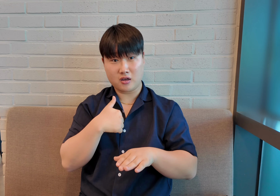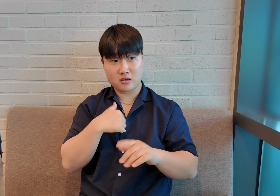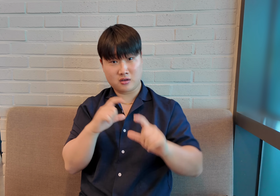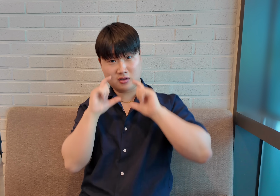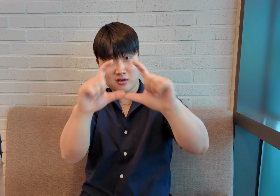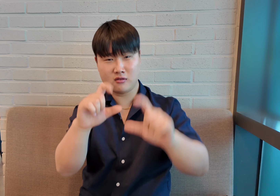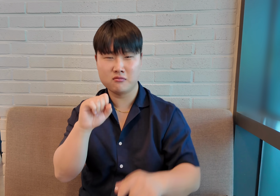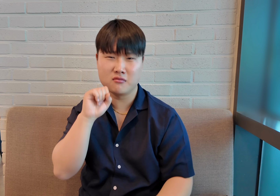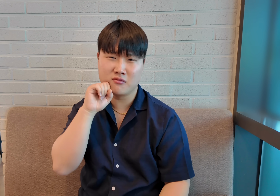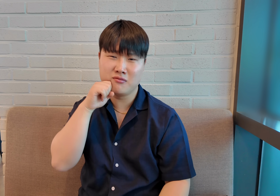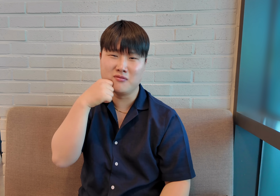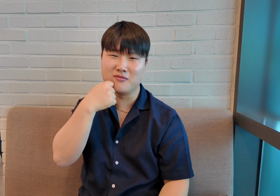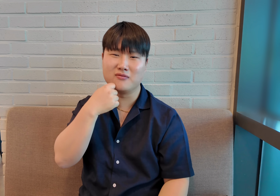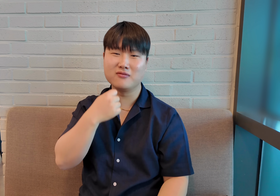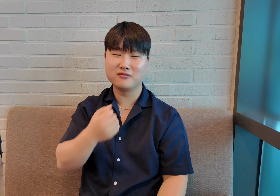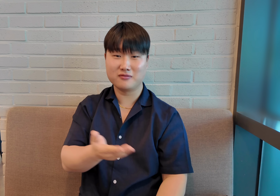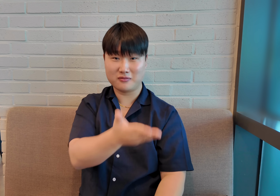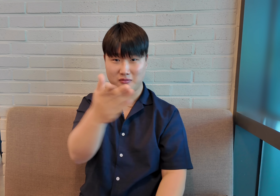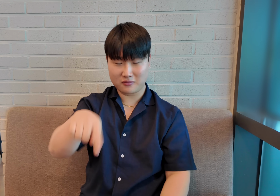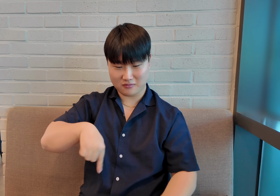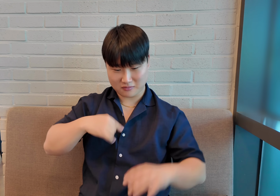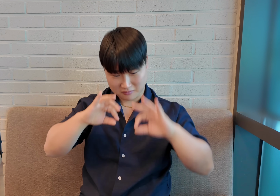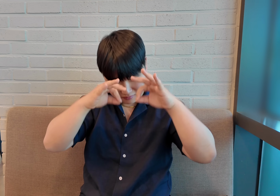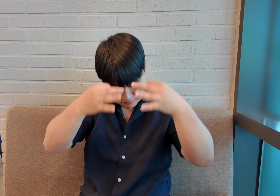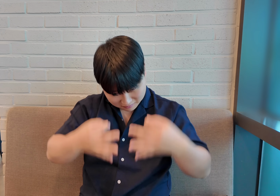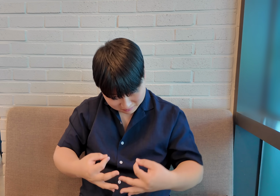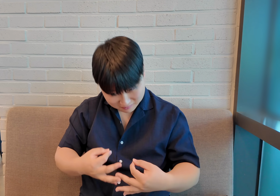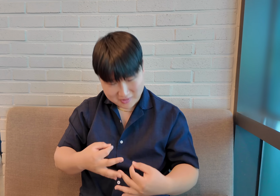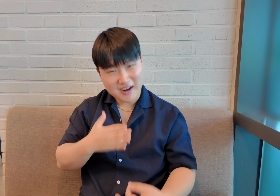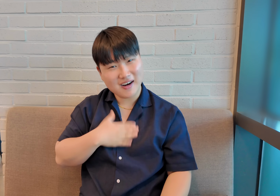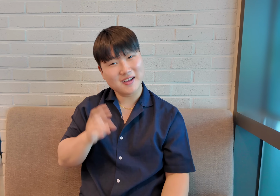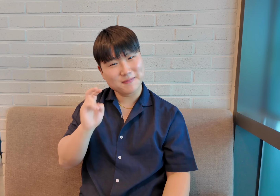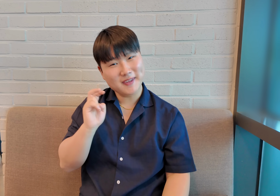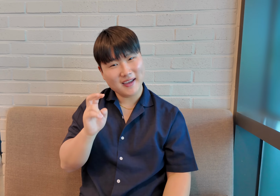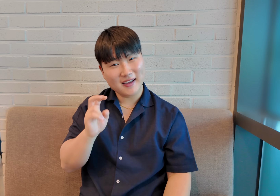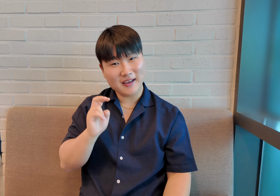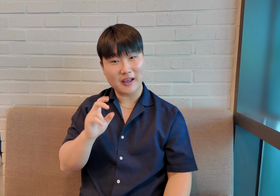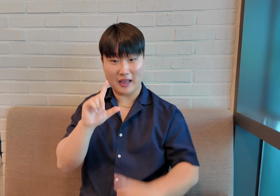I don't think I can tell you for sure. I think you can find out if you look at yourself,